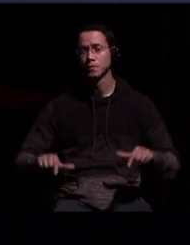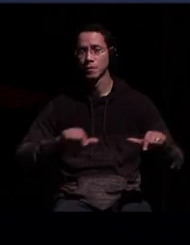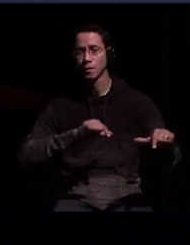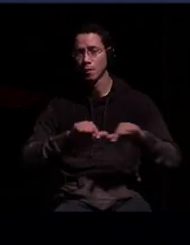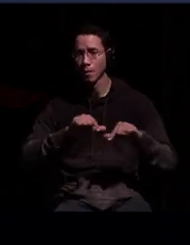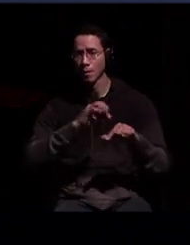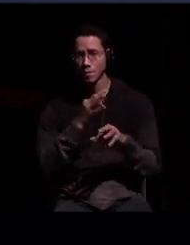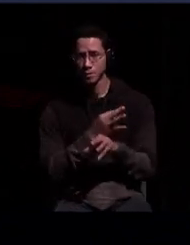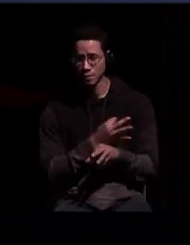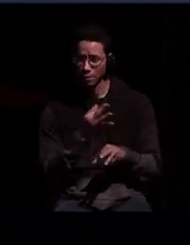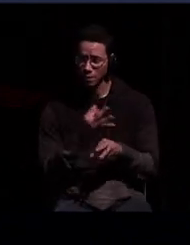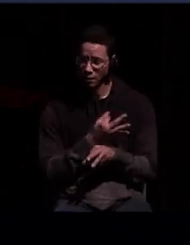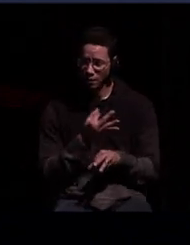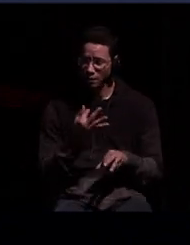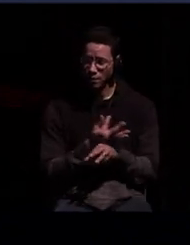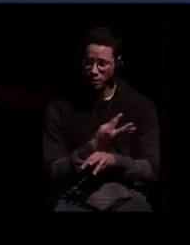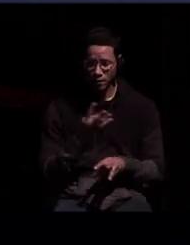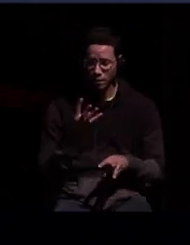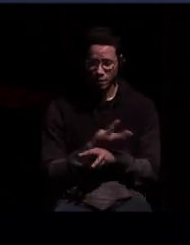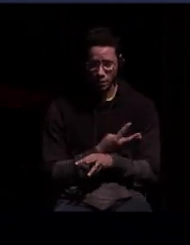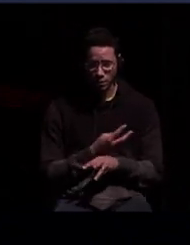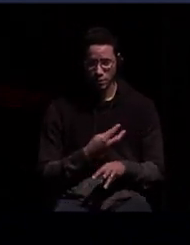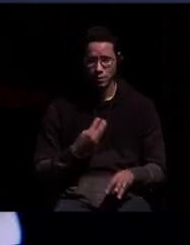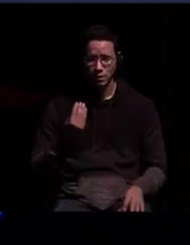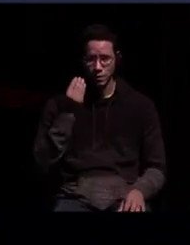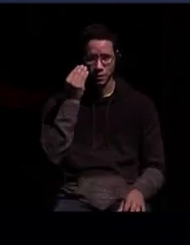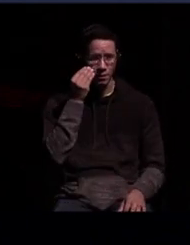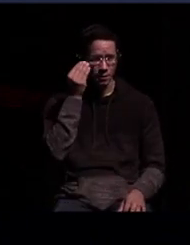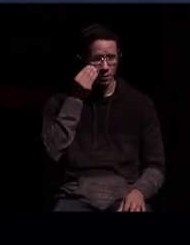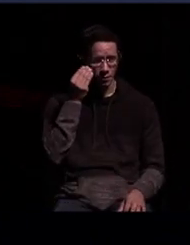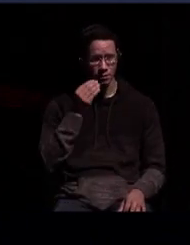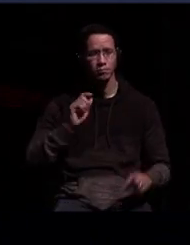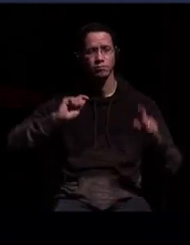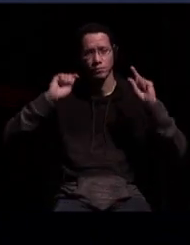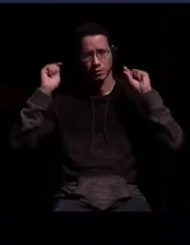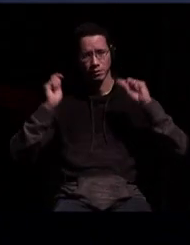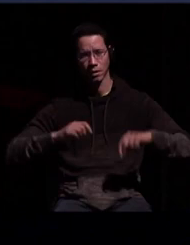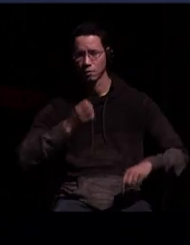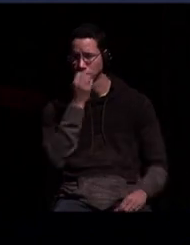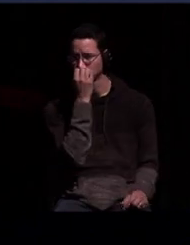good results are attainable. If 10 years ago they should tell me there would be